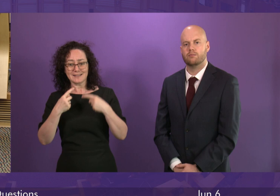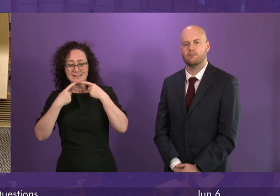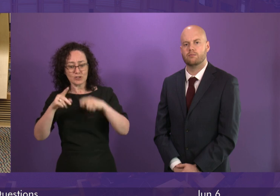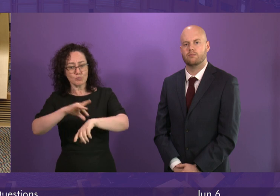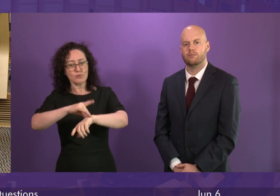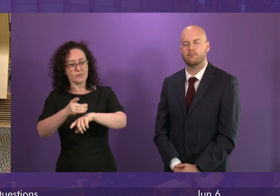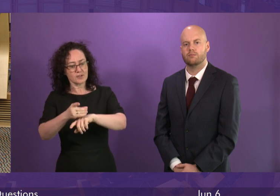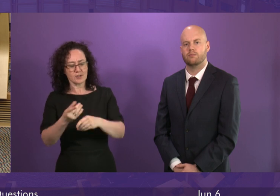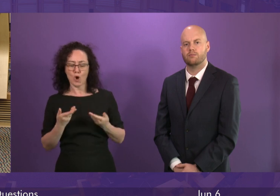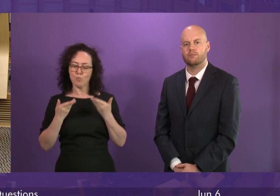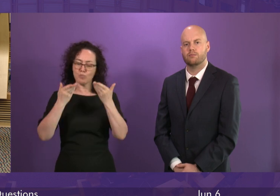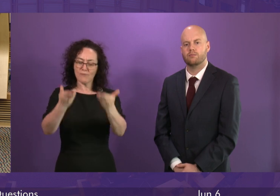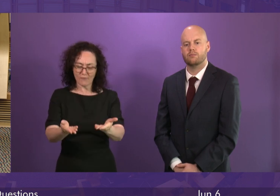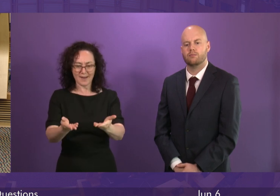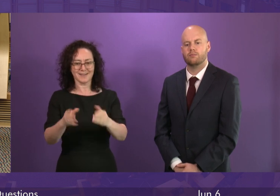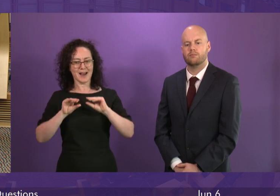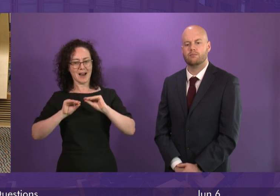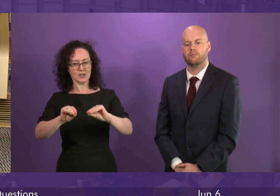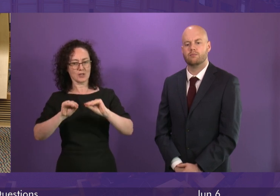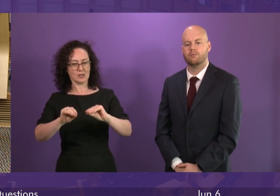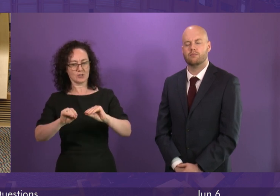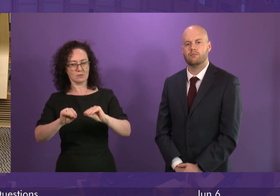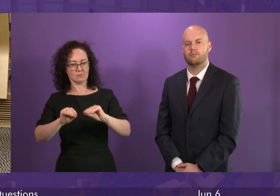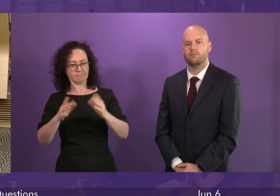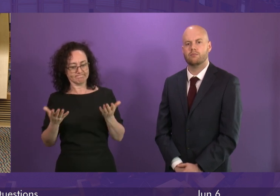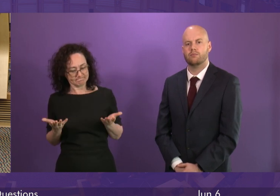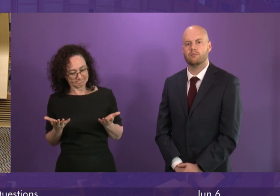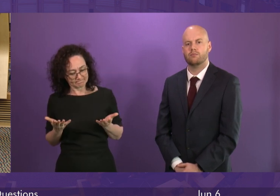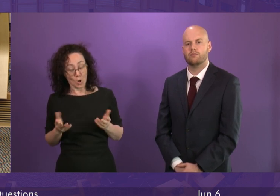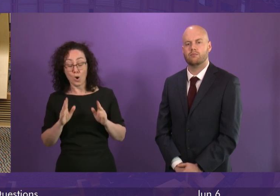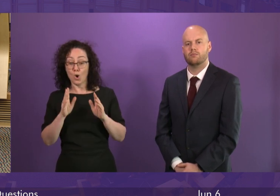of Scotland. What we are now seeing in our schools, as I have said already, is rising